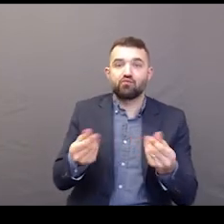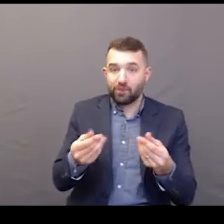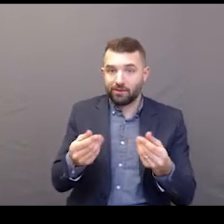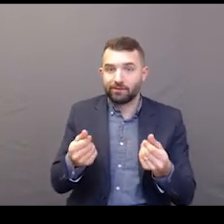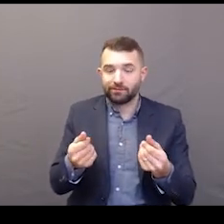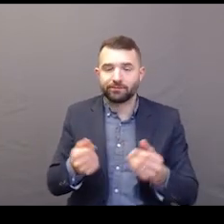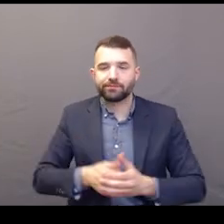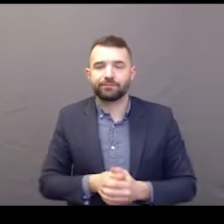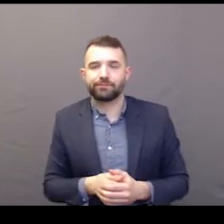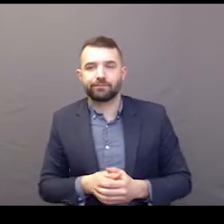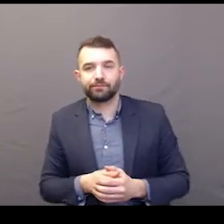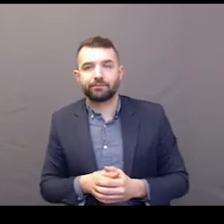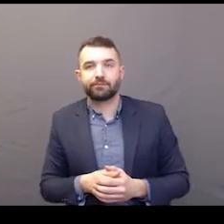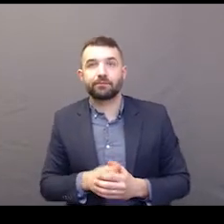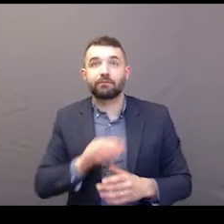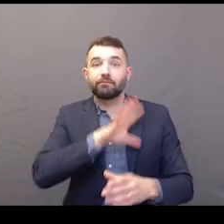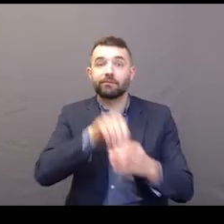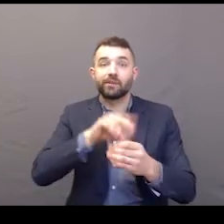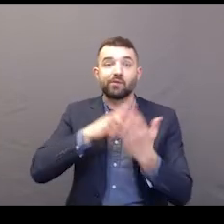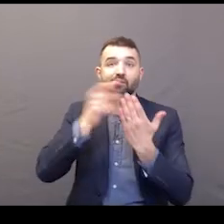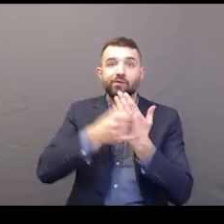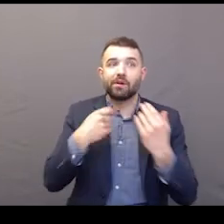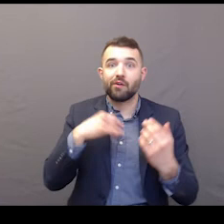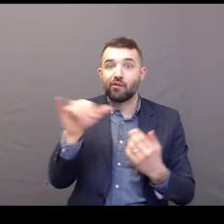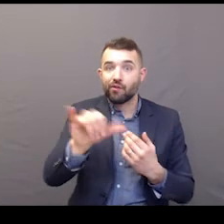As part of the project, we are also making roadway, intersection